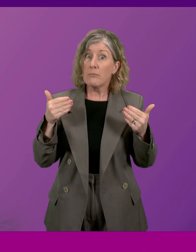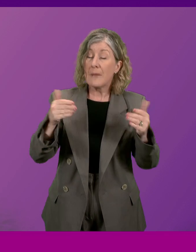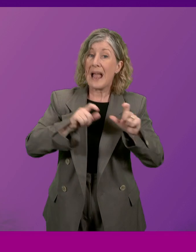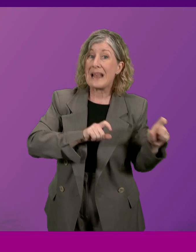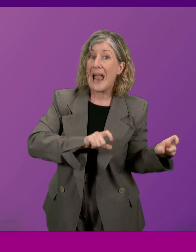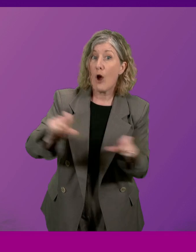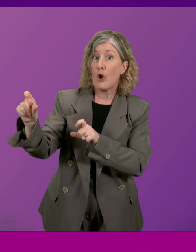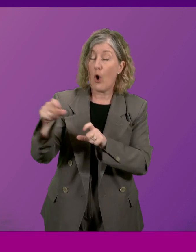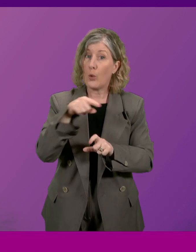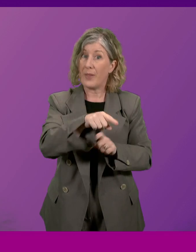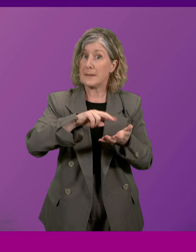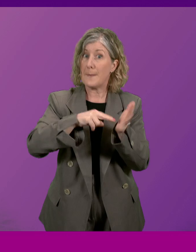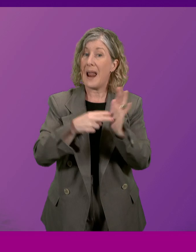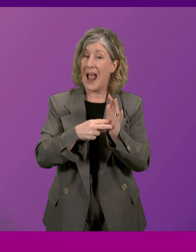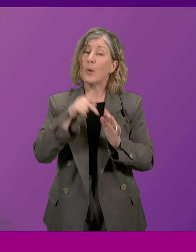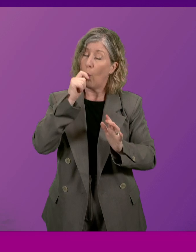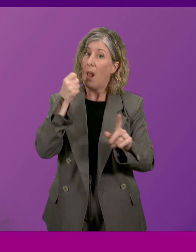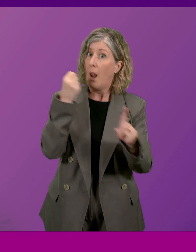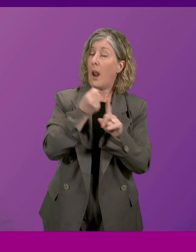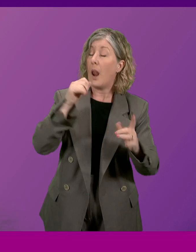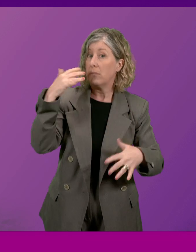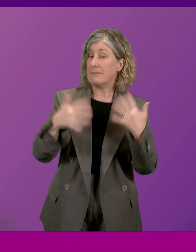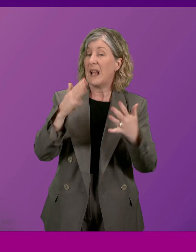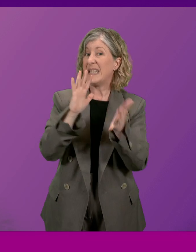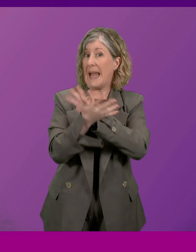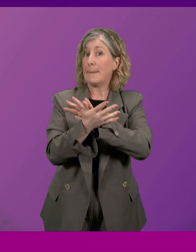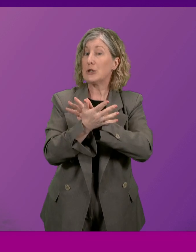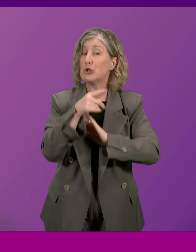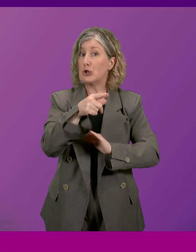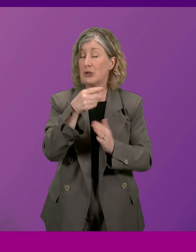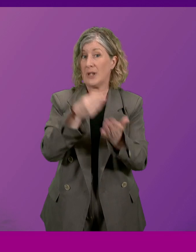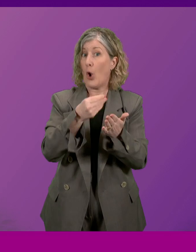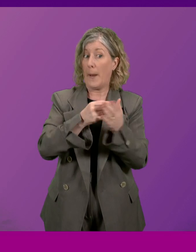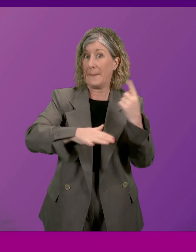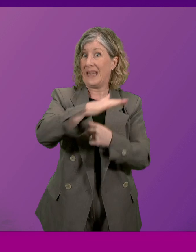could hurt East Kilbride’s economy to the tune of £30 million. Can the